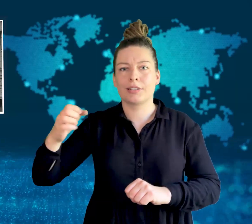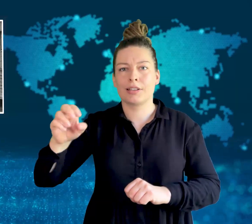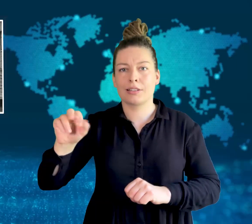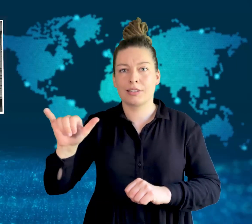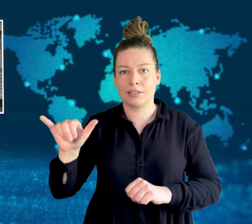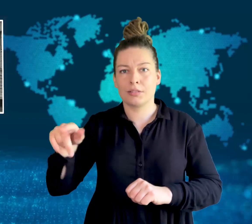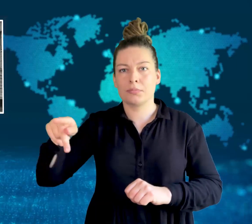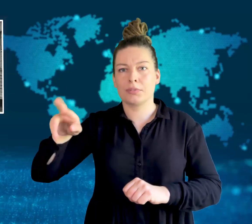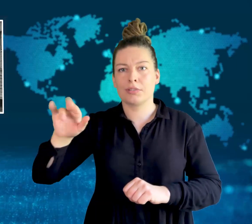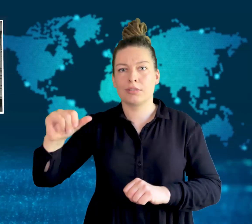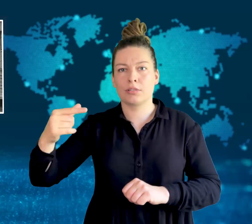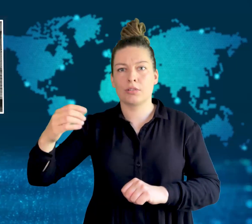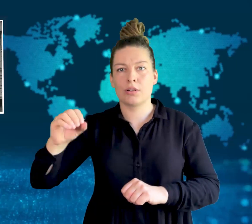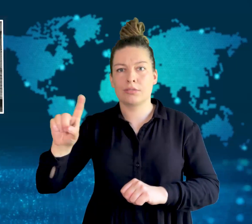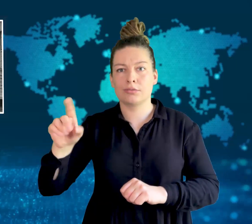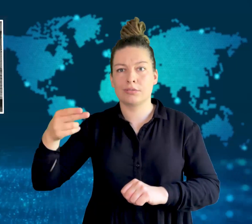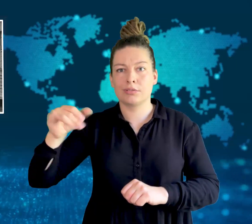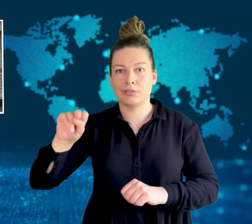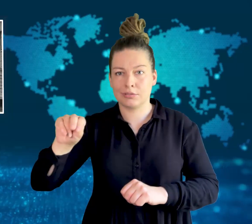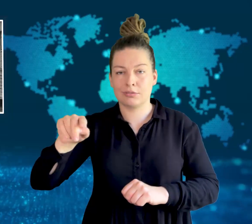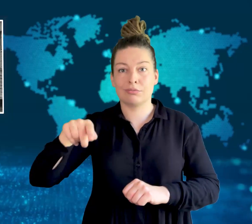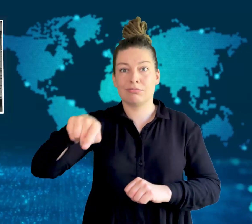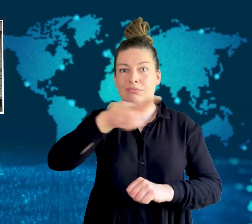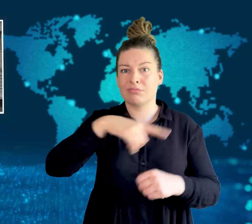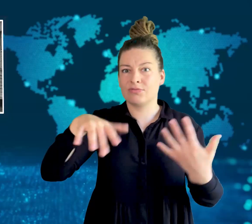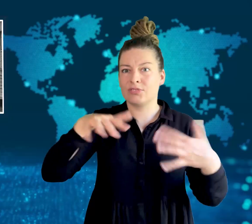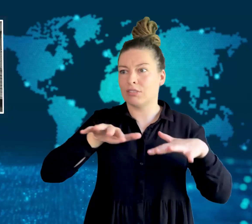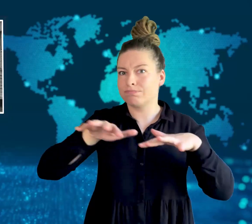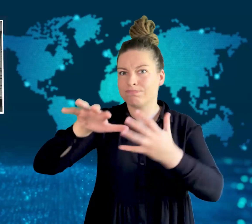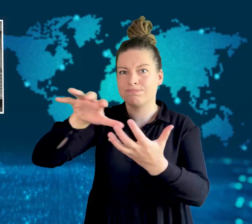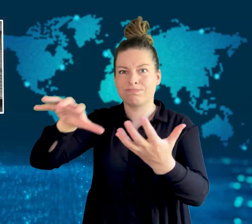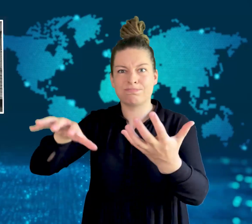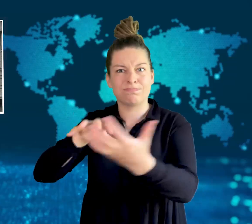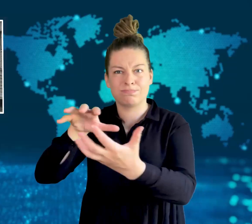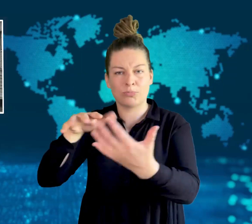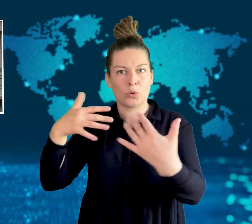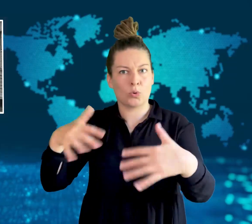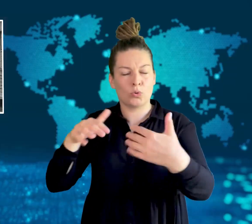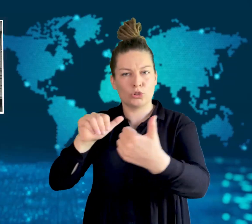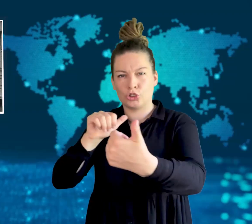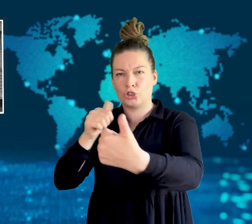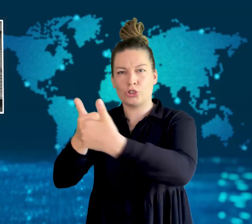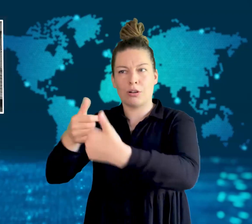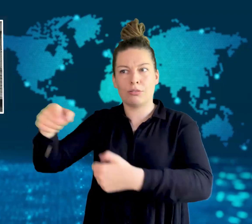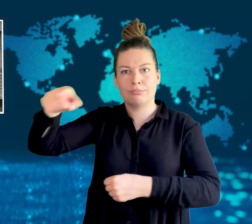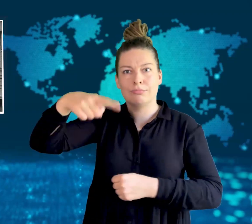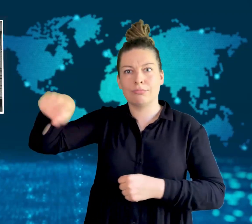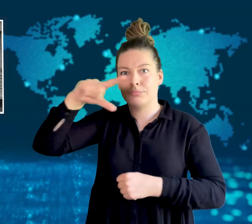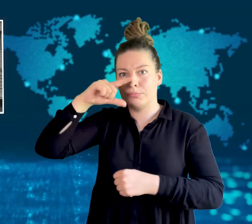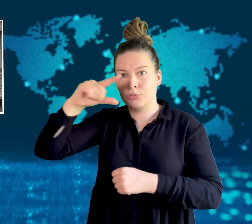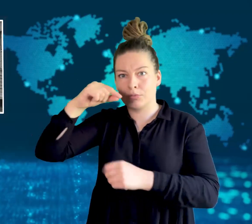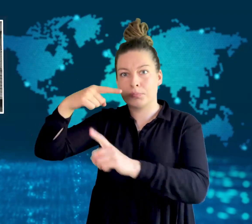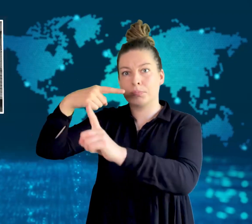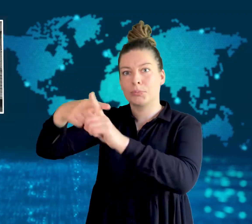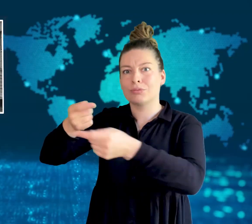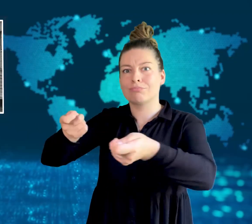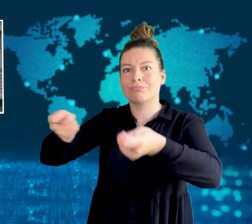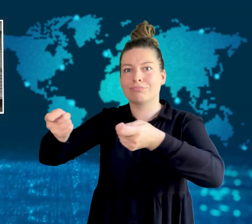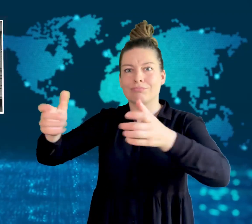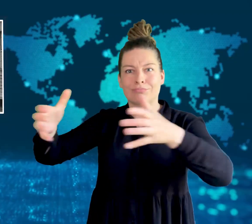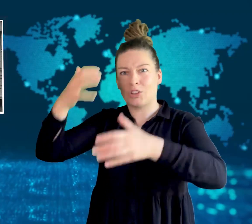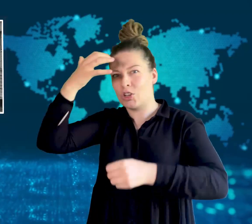The challenge to Putin's leadership lasted about 24 hours.